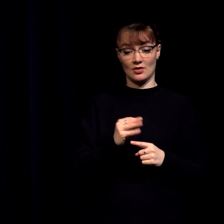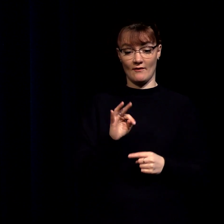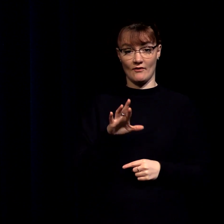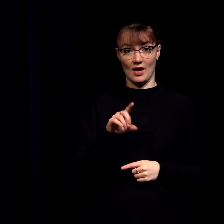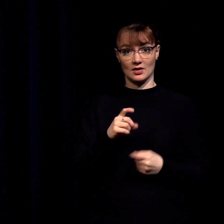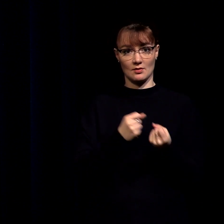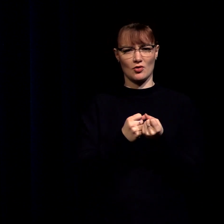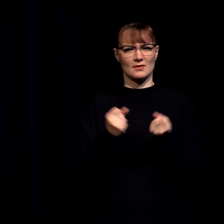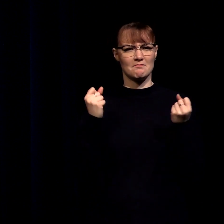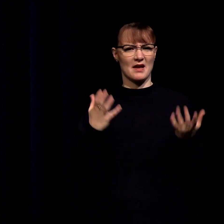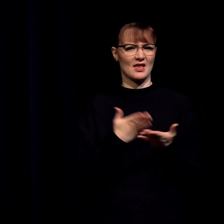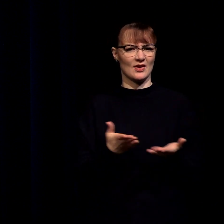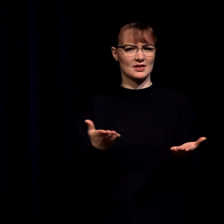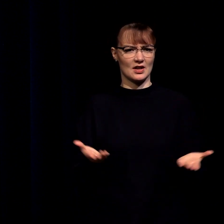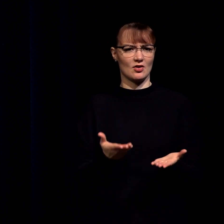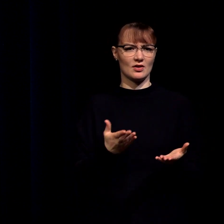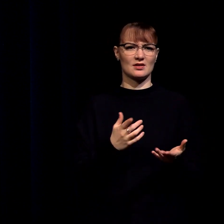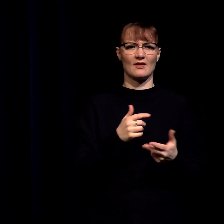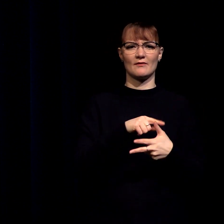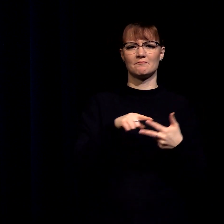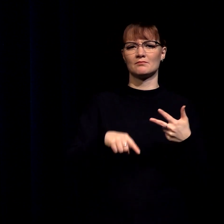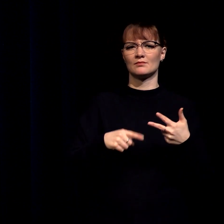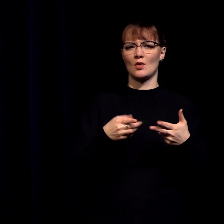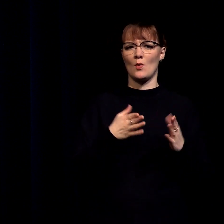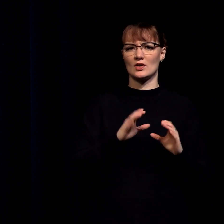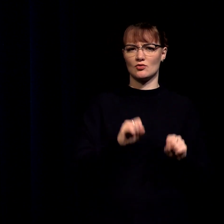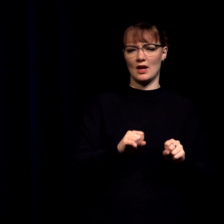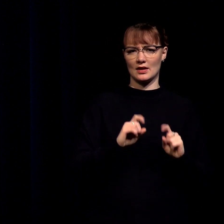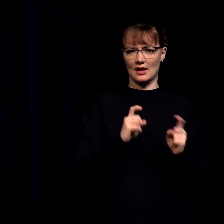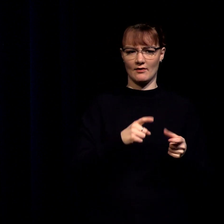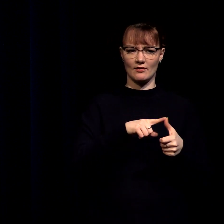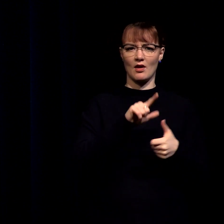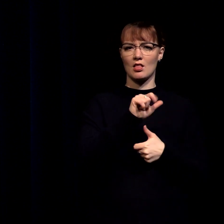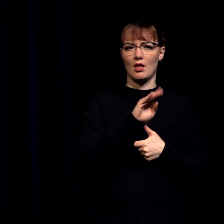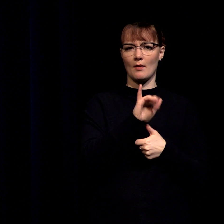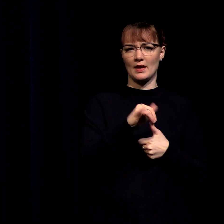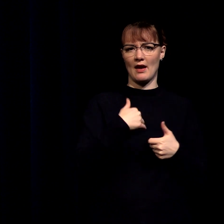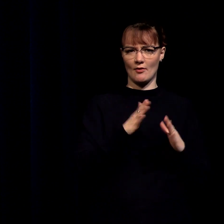multiple ways that you can give there's there's some boxes there in the lobby, you can give through the app you can give